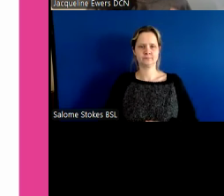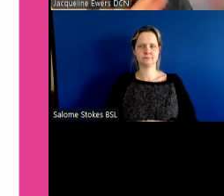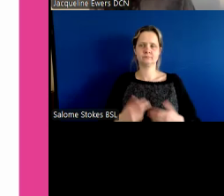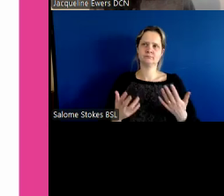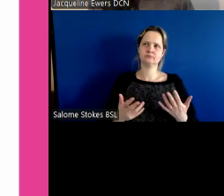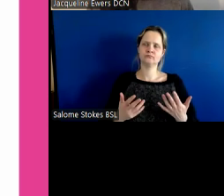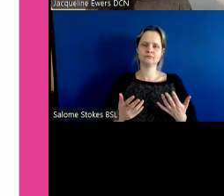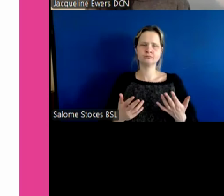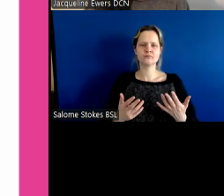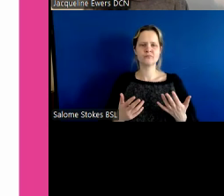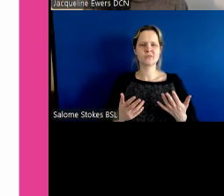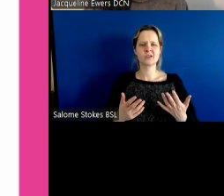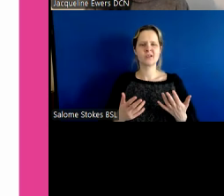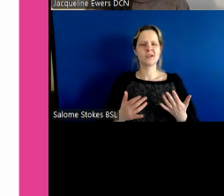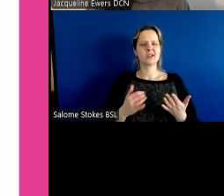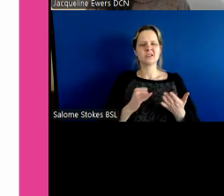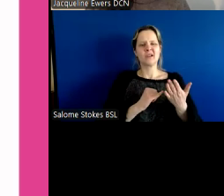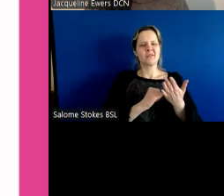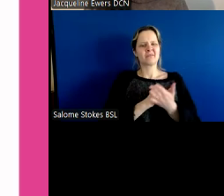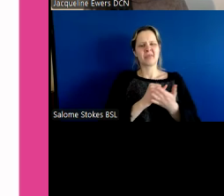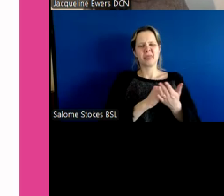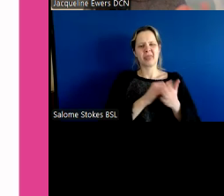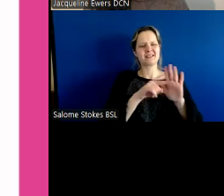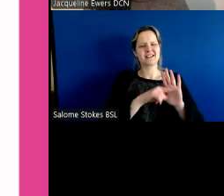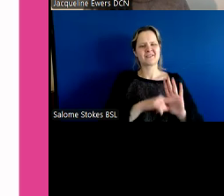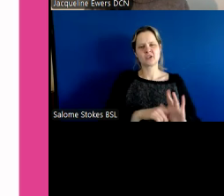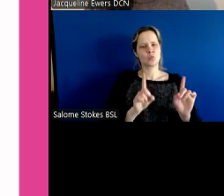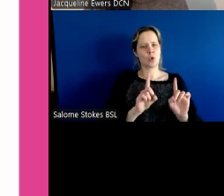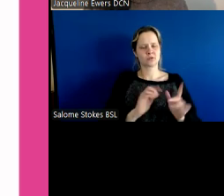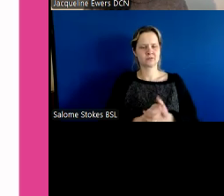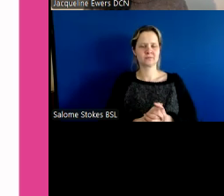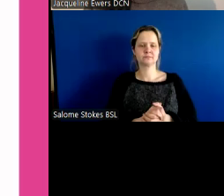What are the disadvantages of inactive contacts? Of course, there's a cost factor.